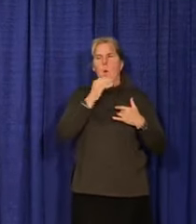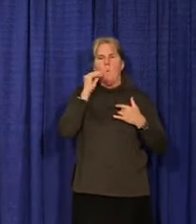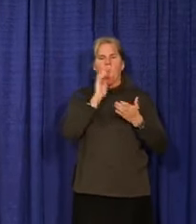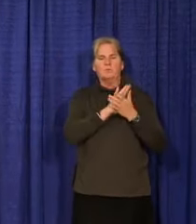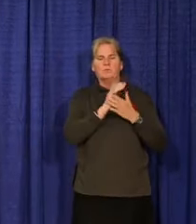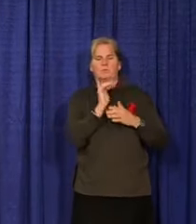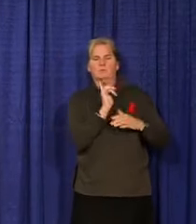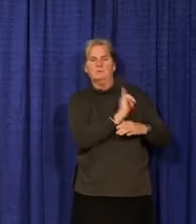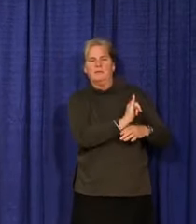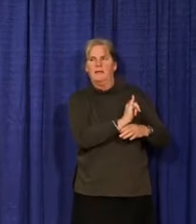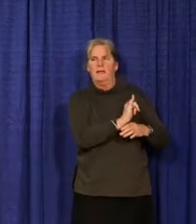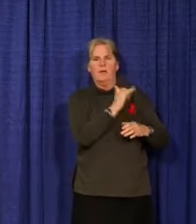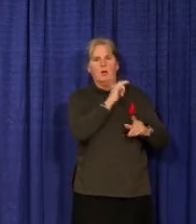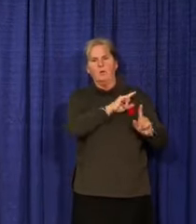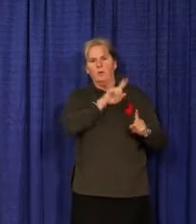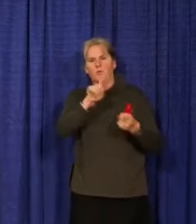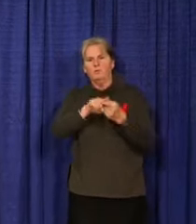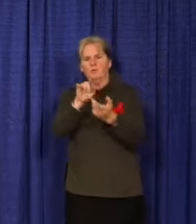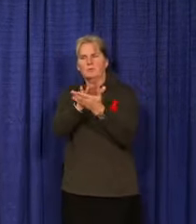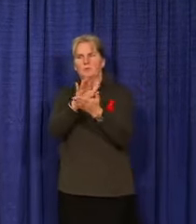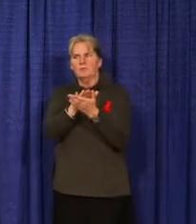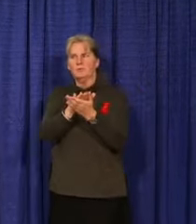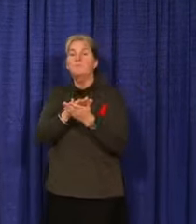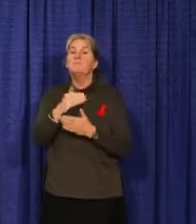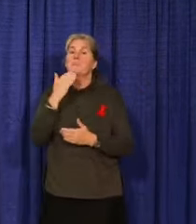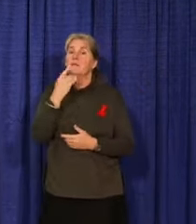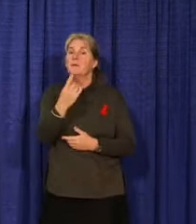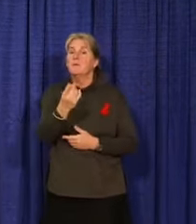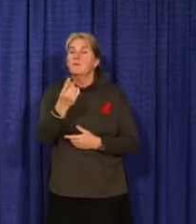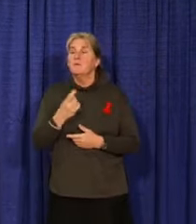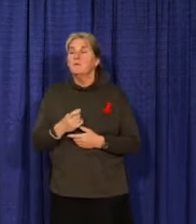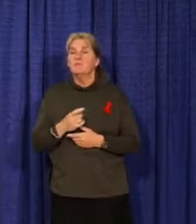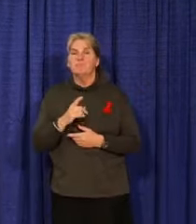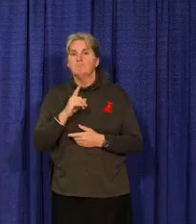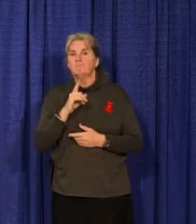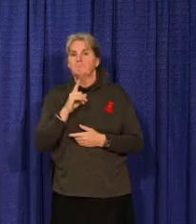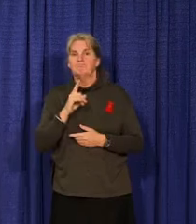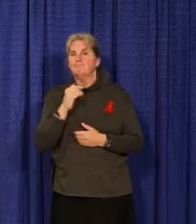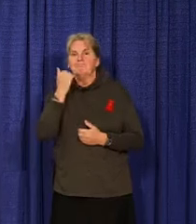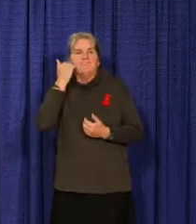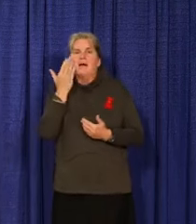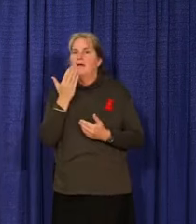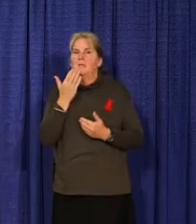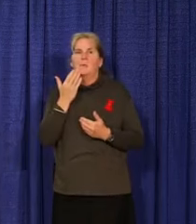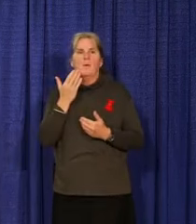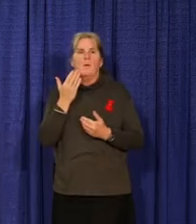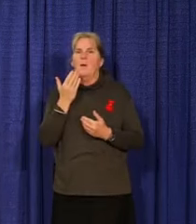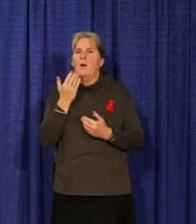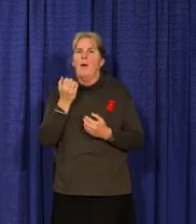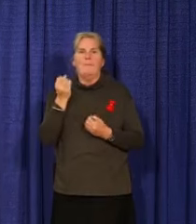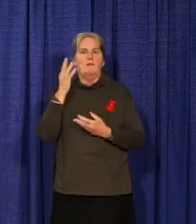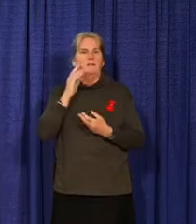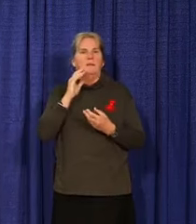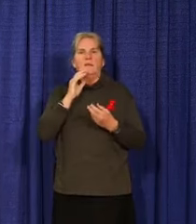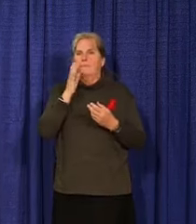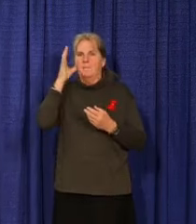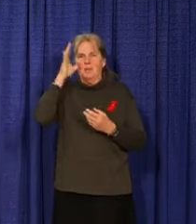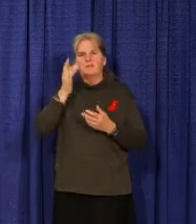homeschooling. Thanks for the question. I don't have that number now.